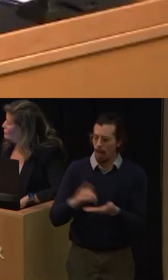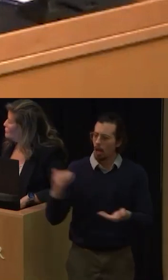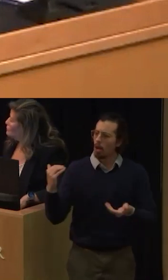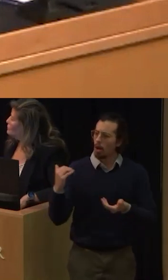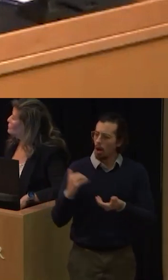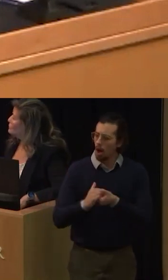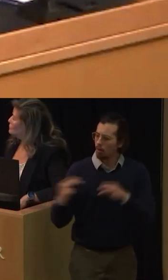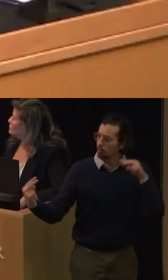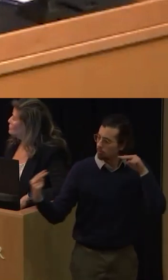we're doing nothing.